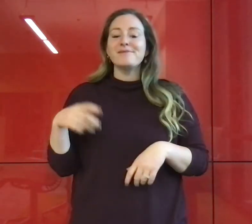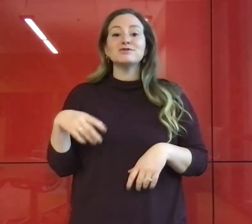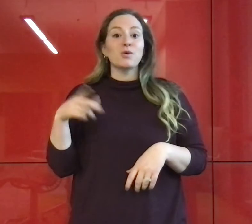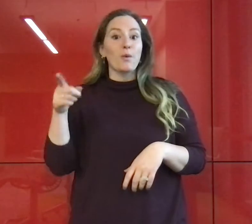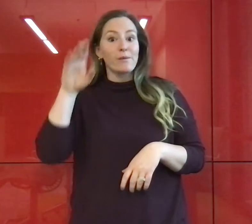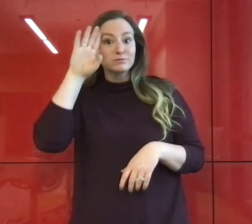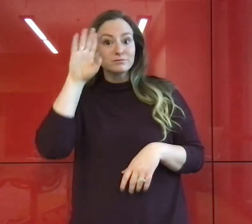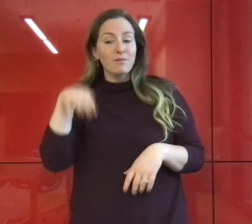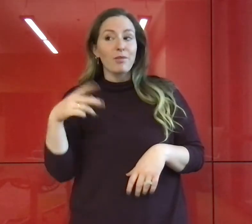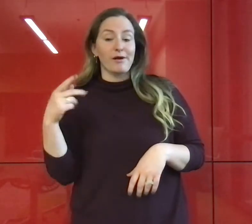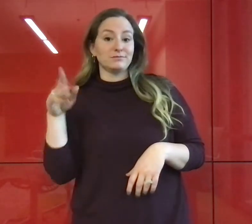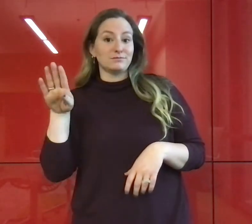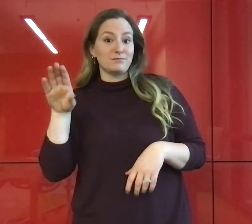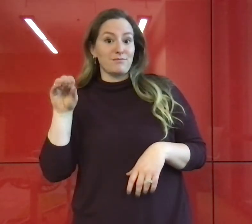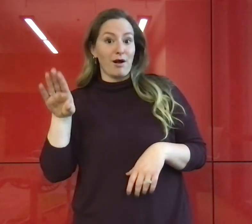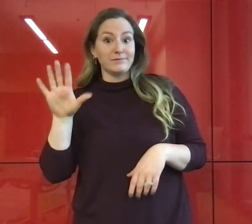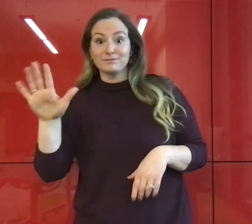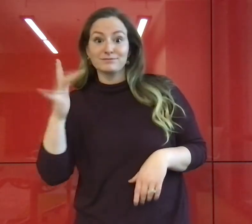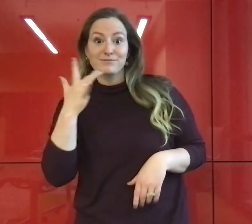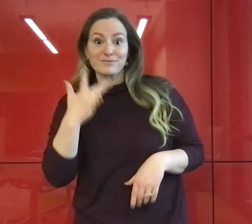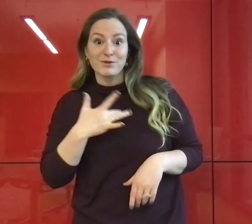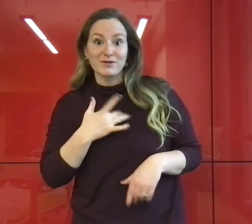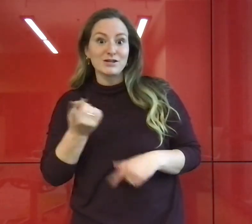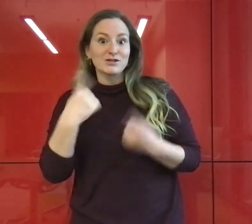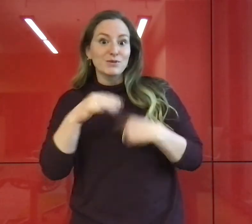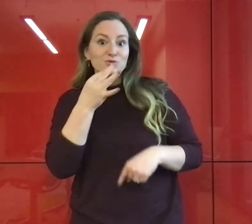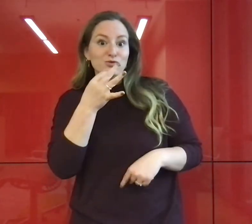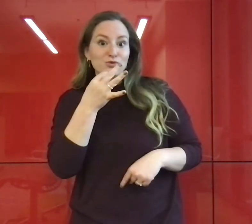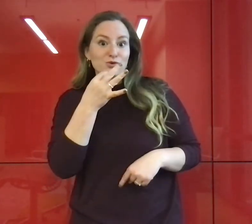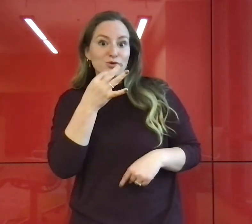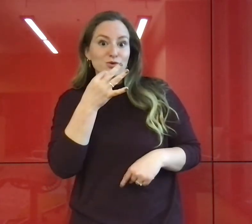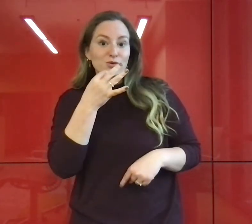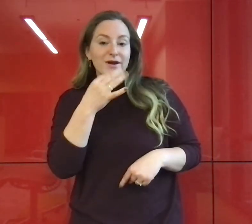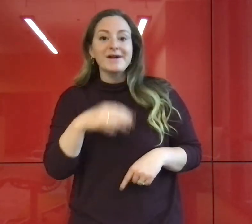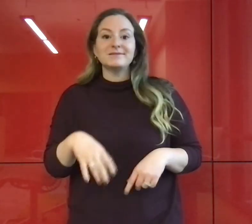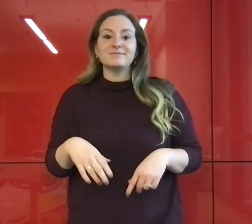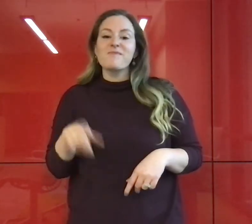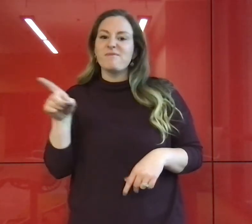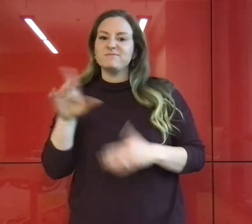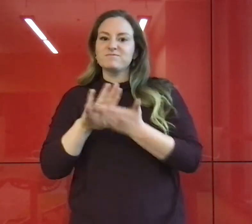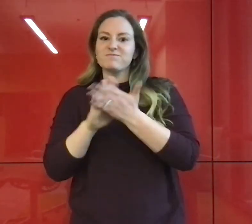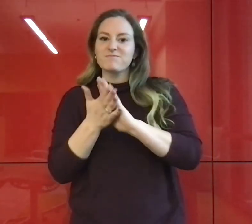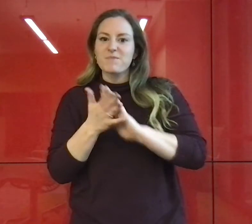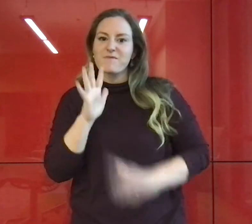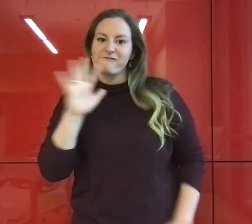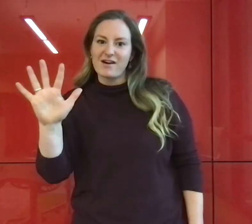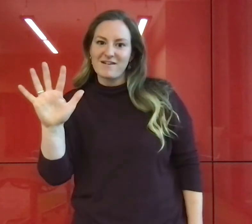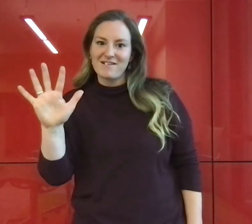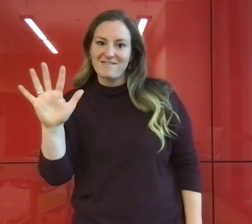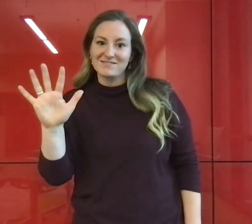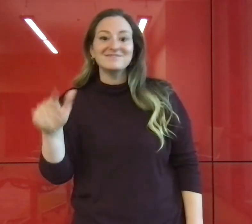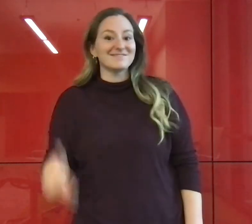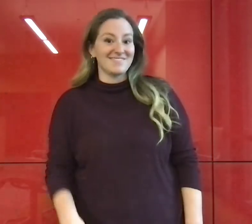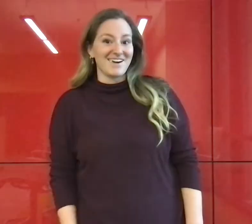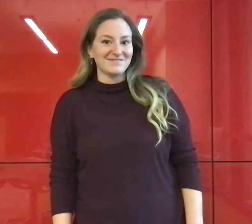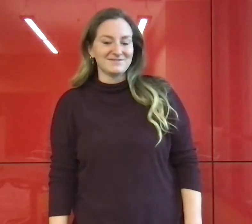You know that Bob's birthday is coming up soon. He's turning five."